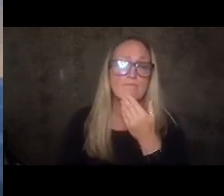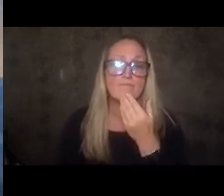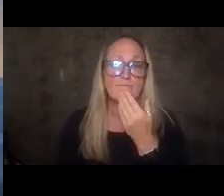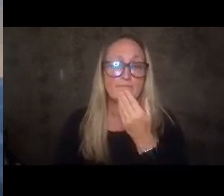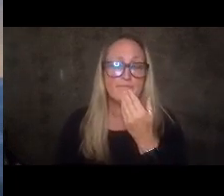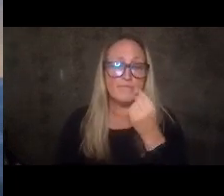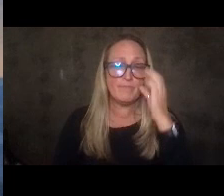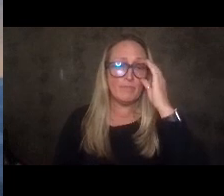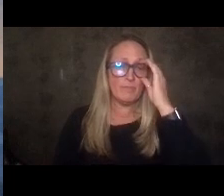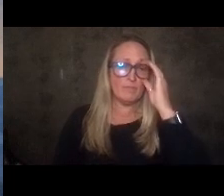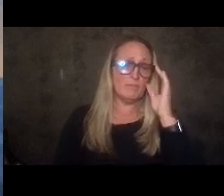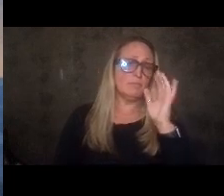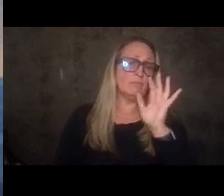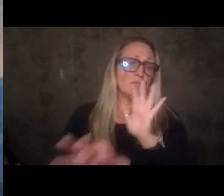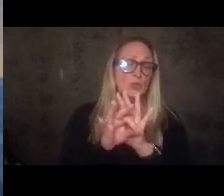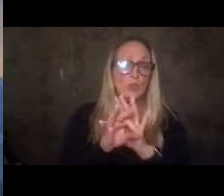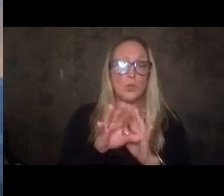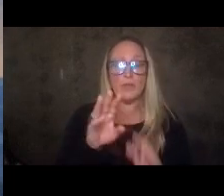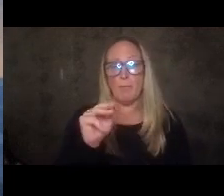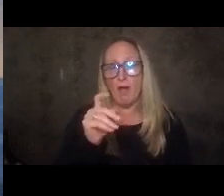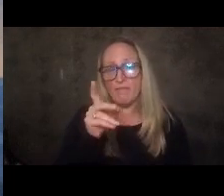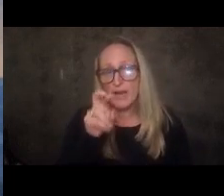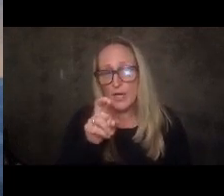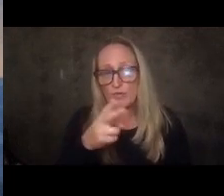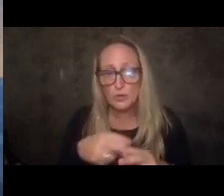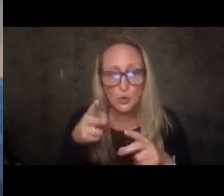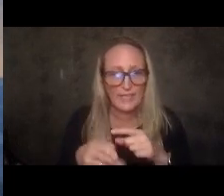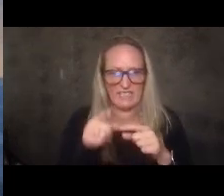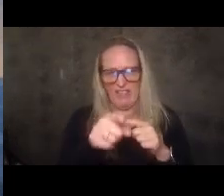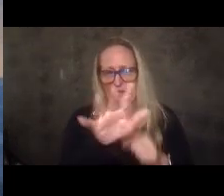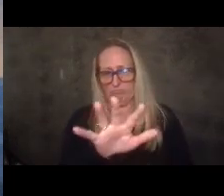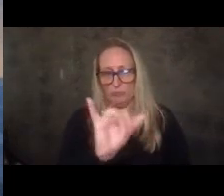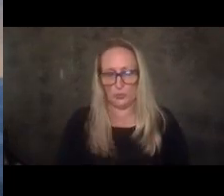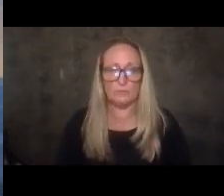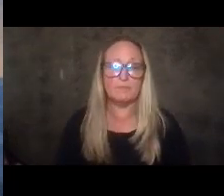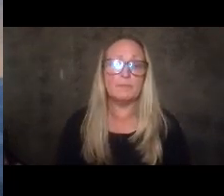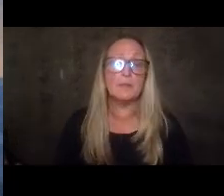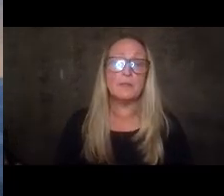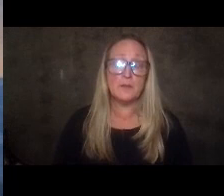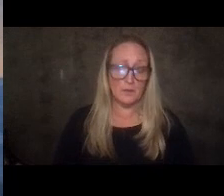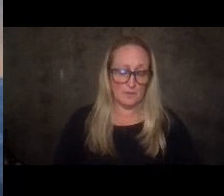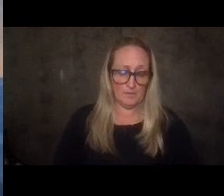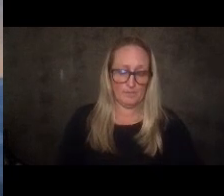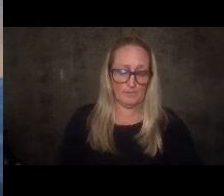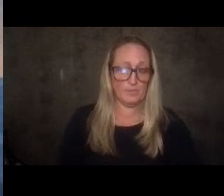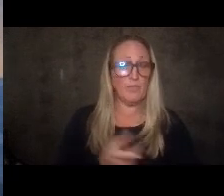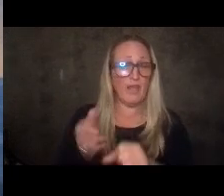You can choose what your modifier key is for those shortcuts in this area. So that pretty much covers are magnifier section. But if